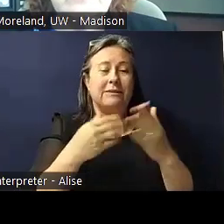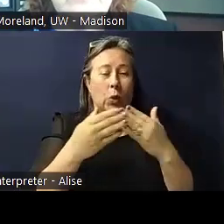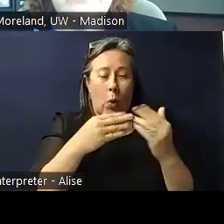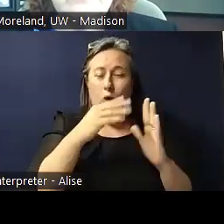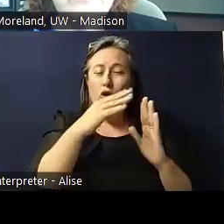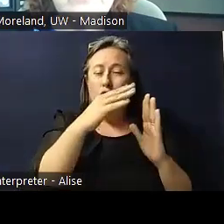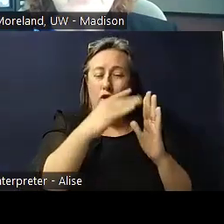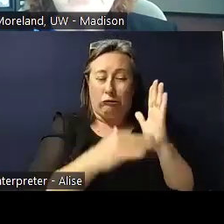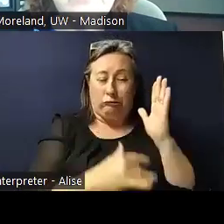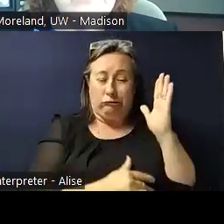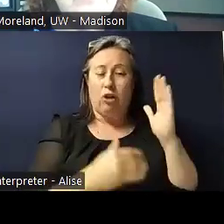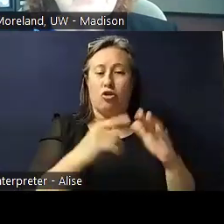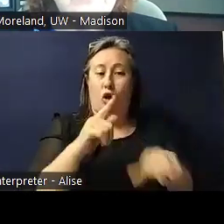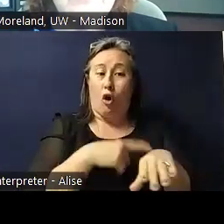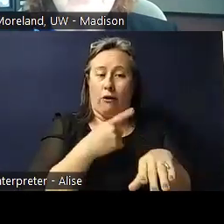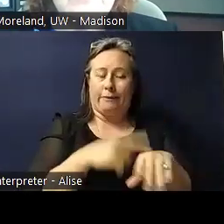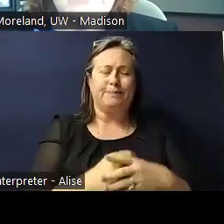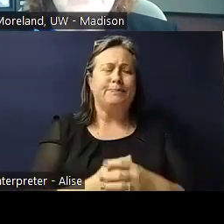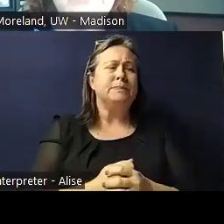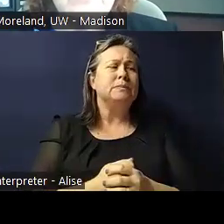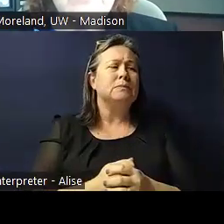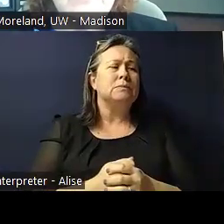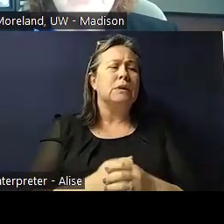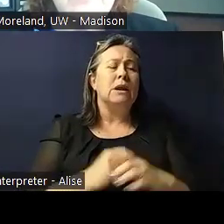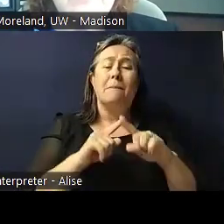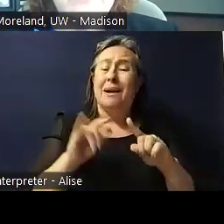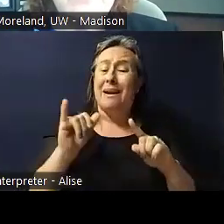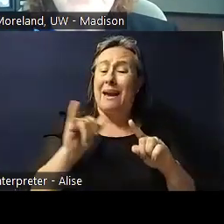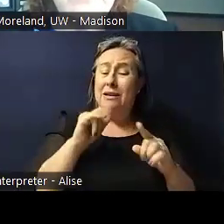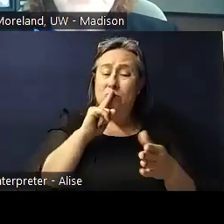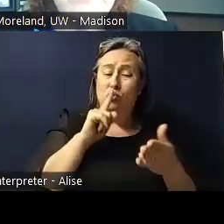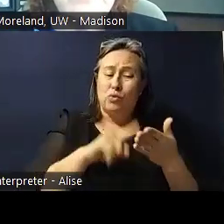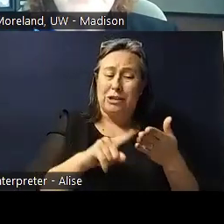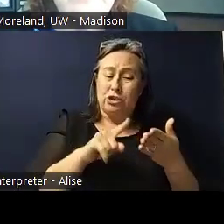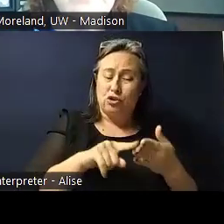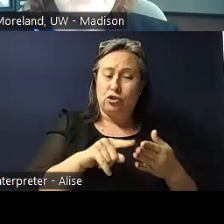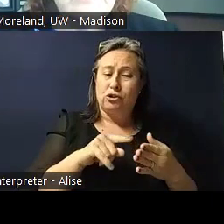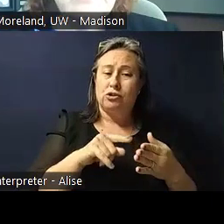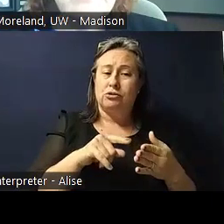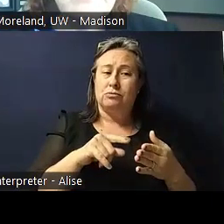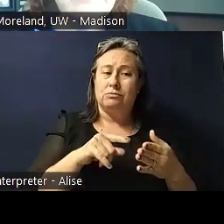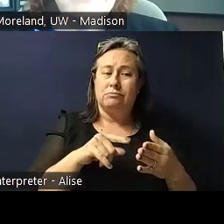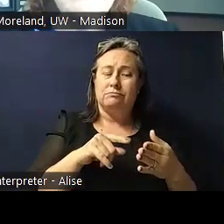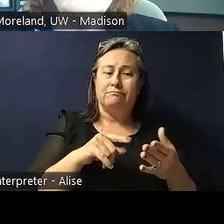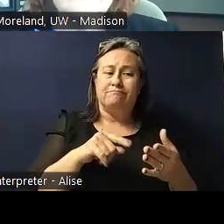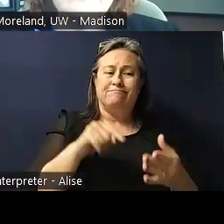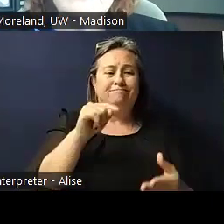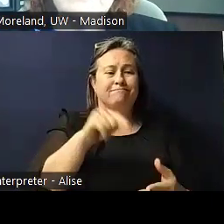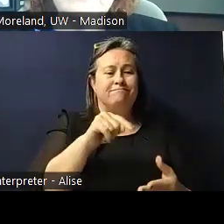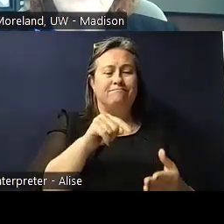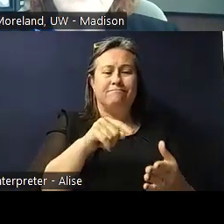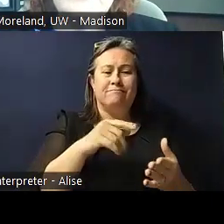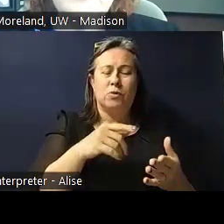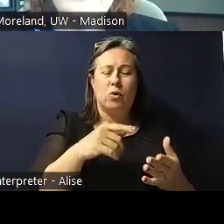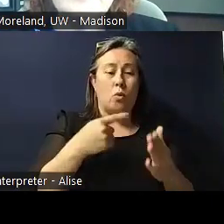is that as a research investigator perspective, what we are taught and learn through our mentored career development